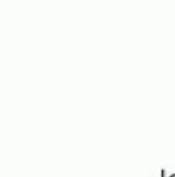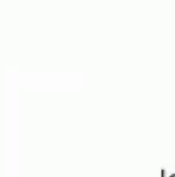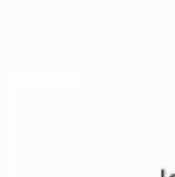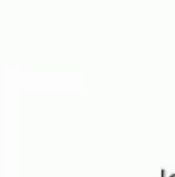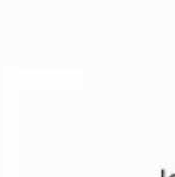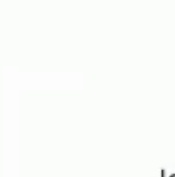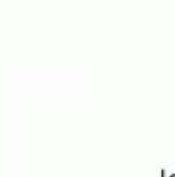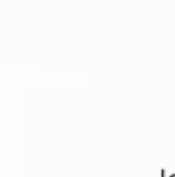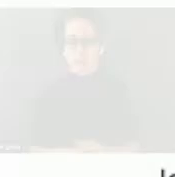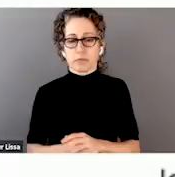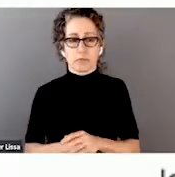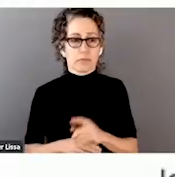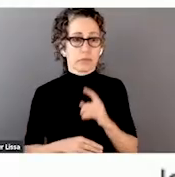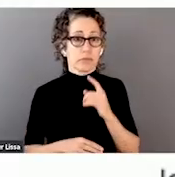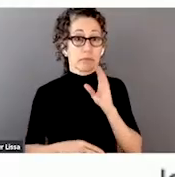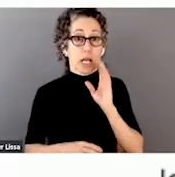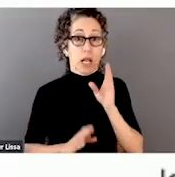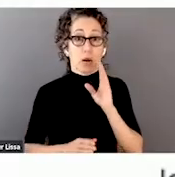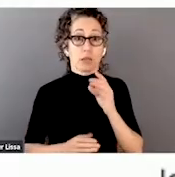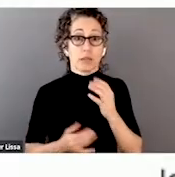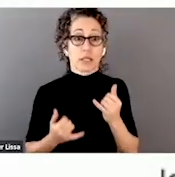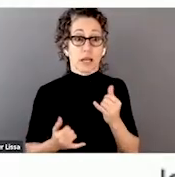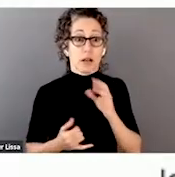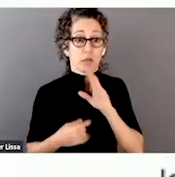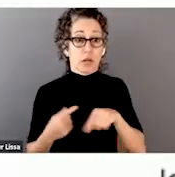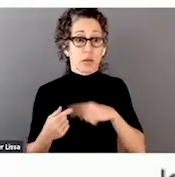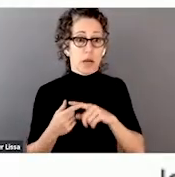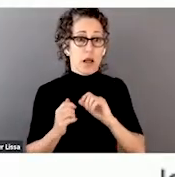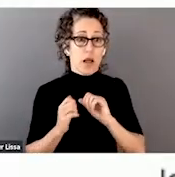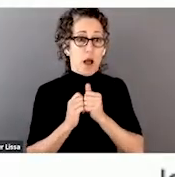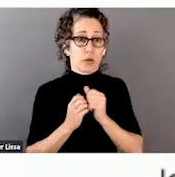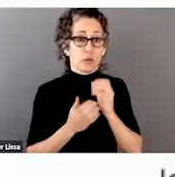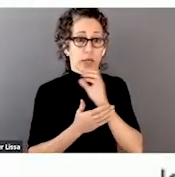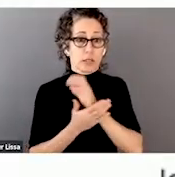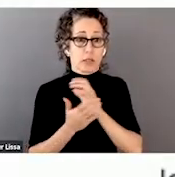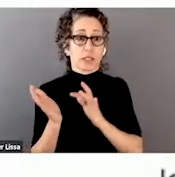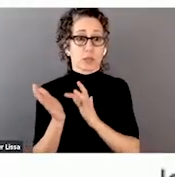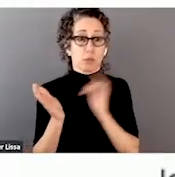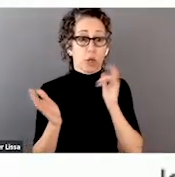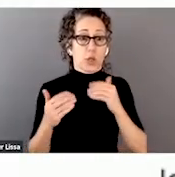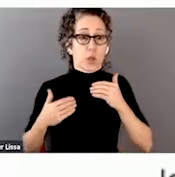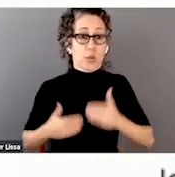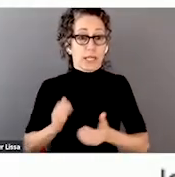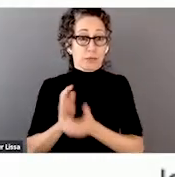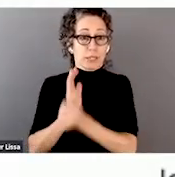Hello. Today, I'll be talking about how to exploit human expertise for building interpretable models in health